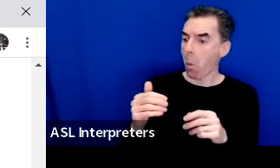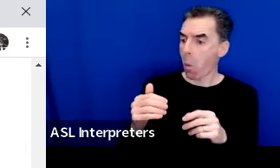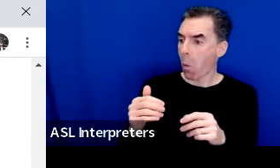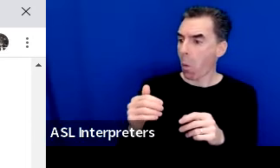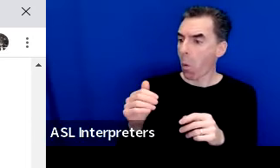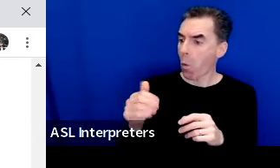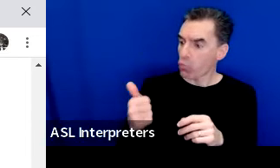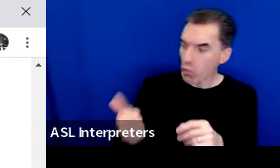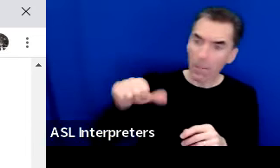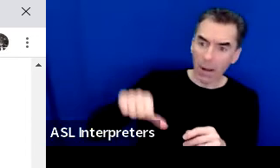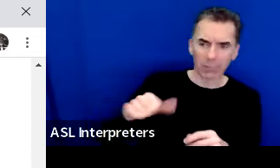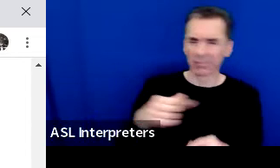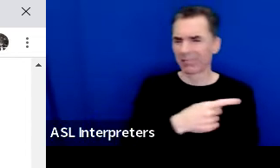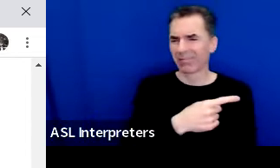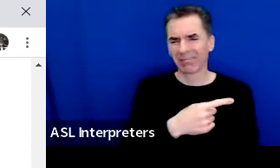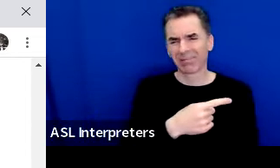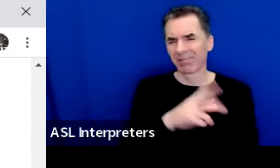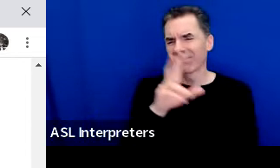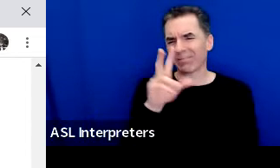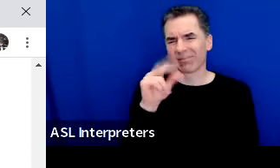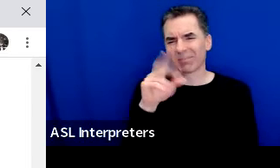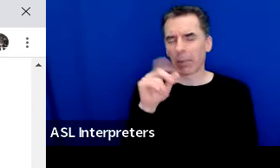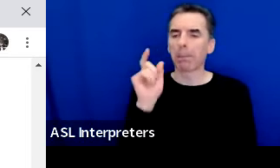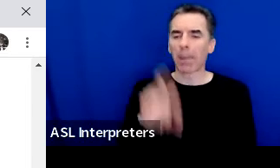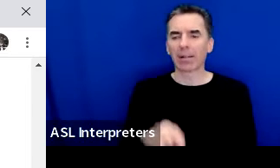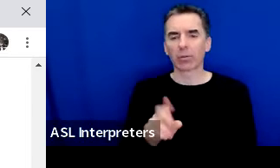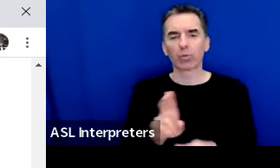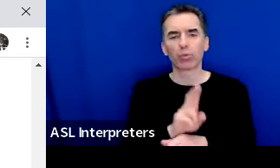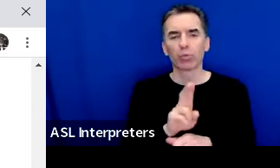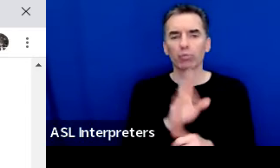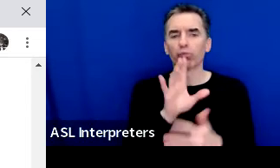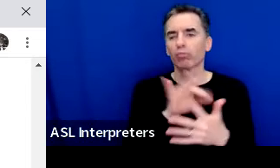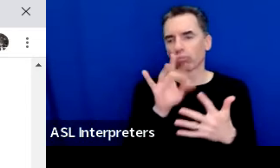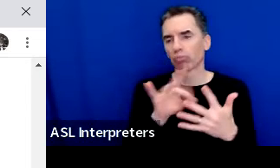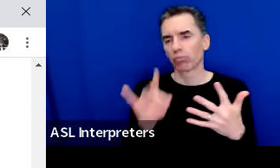Maybe with like serious artificial intelligence that that's not happening. So this had to be a multiple choice. But that's OK.